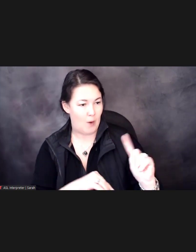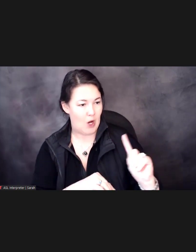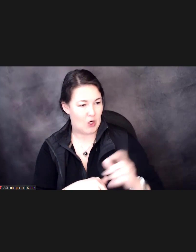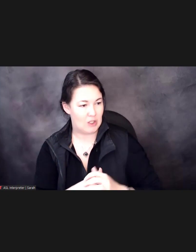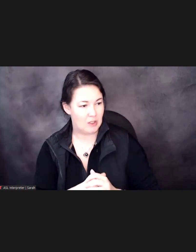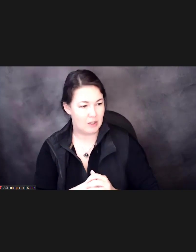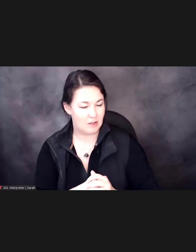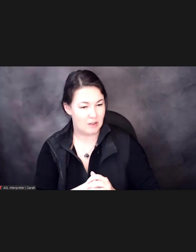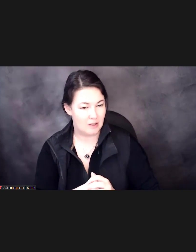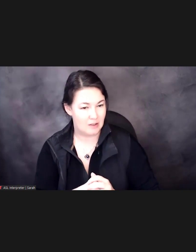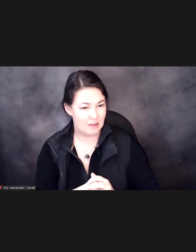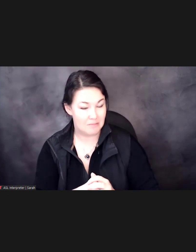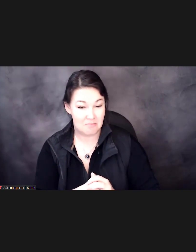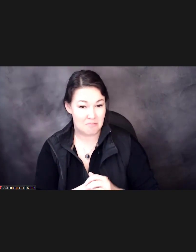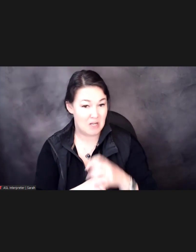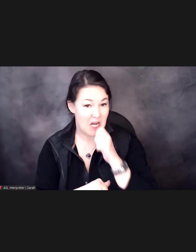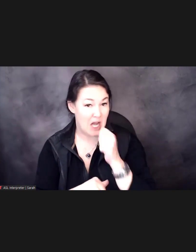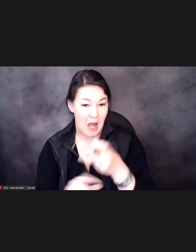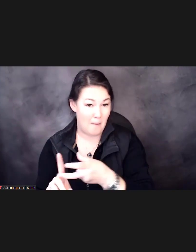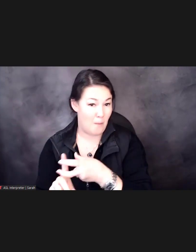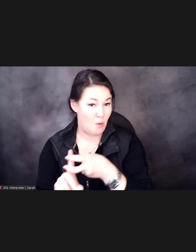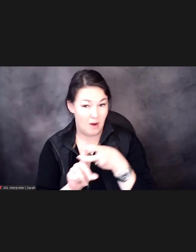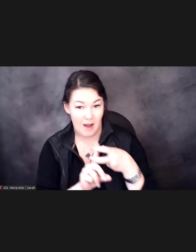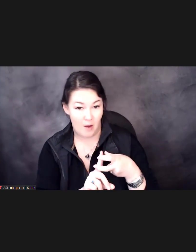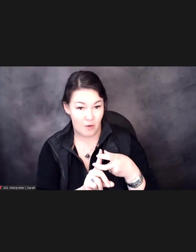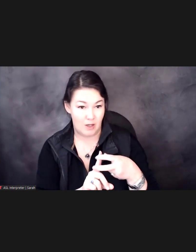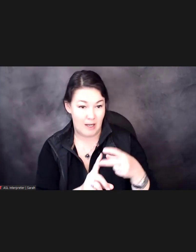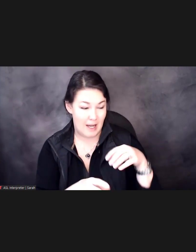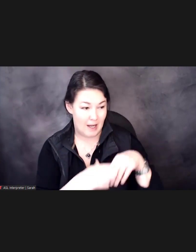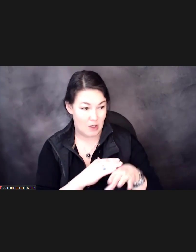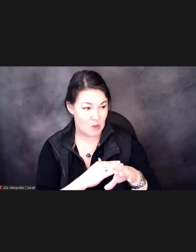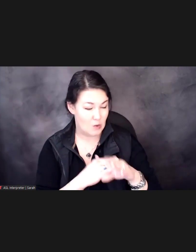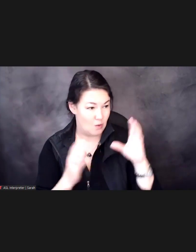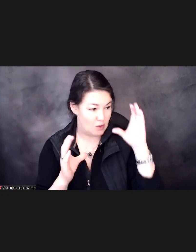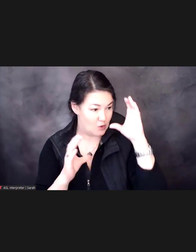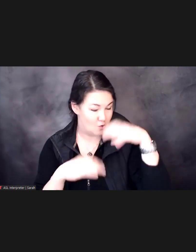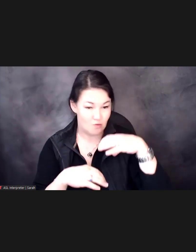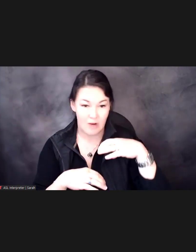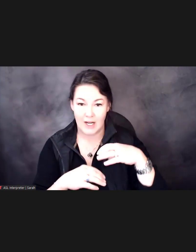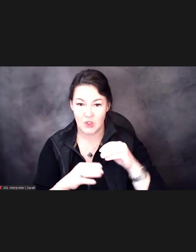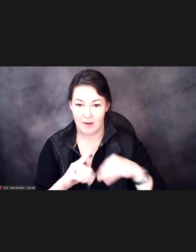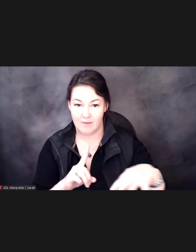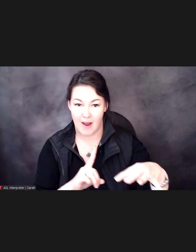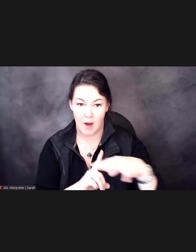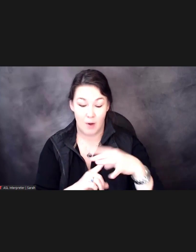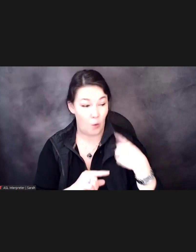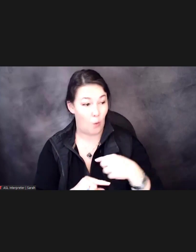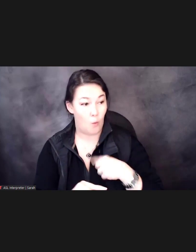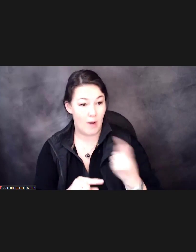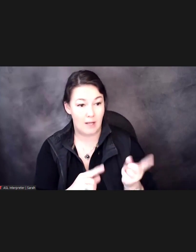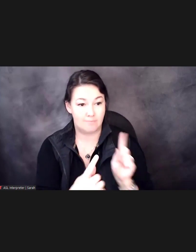screened? They aren't being pulled out into an environment that's foreign or strange to them.